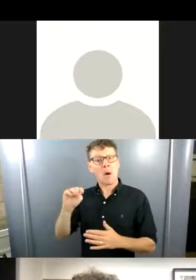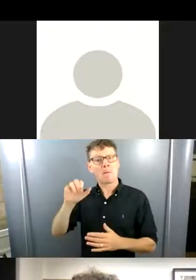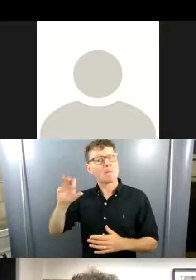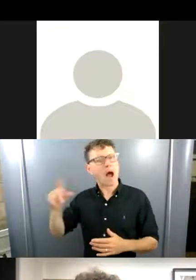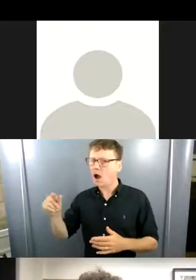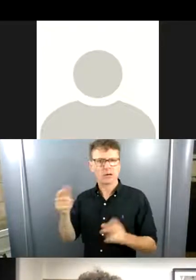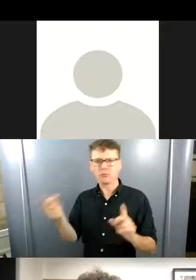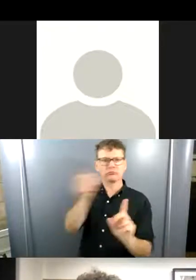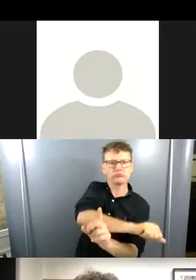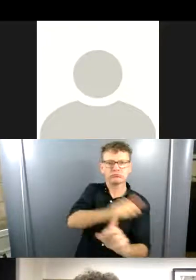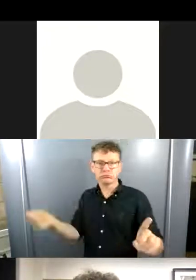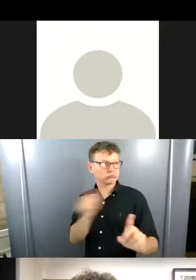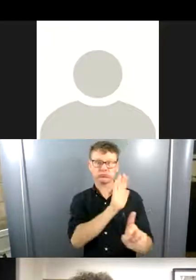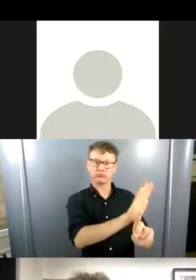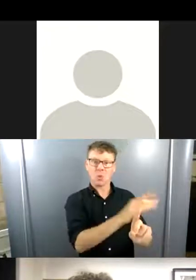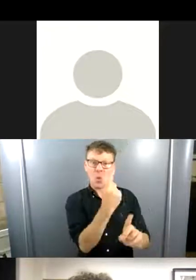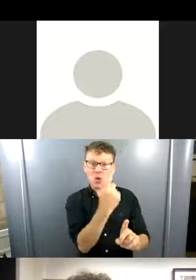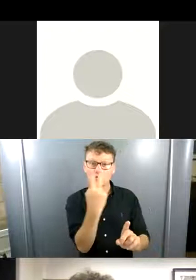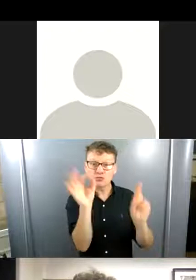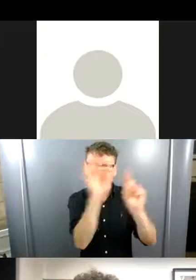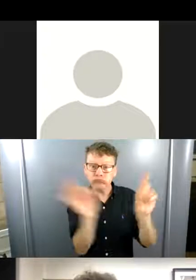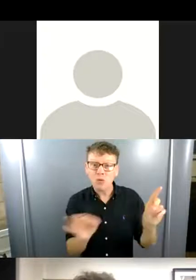so you should speak Kunwinjku for a couple of minutes Mawng for a couple minutes back and forth